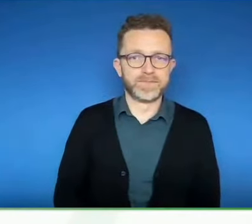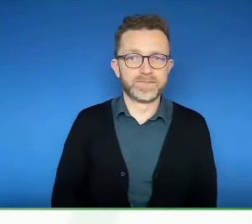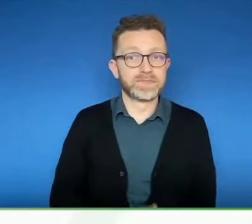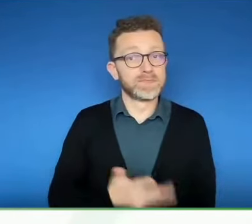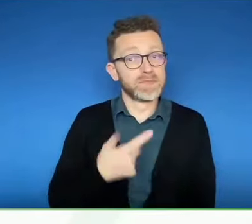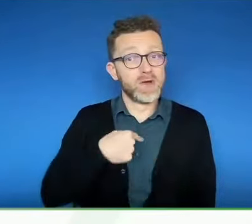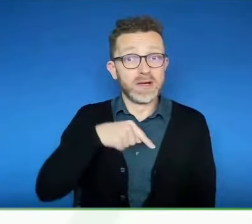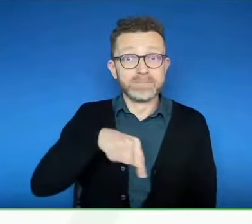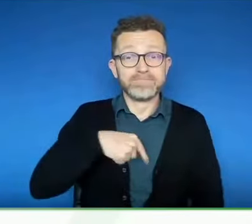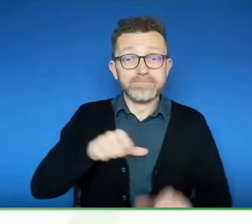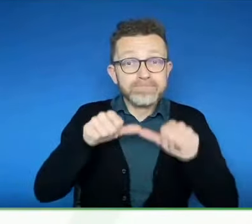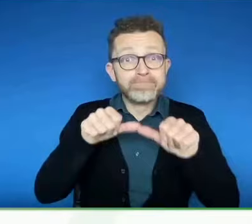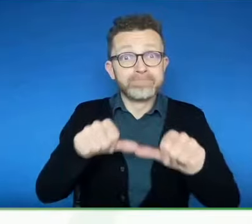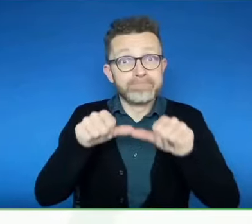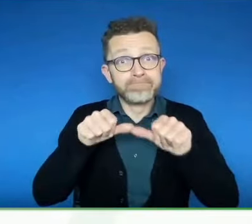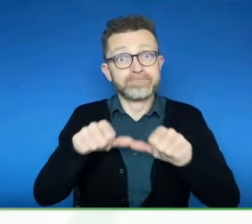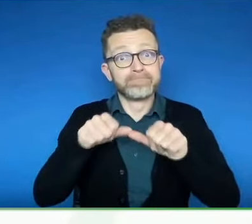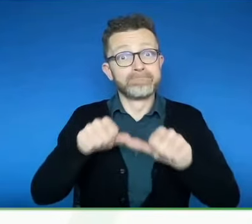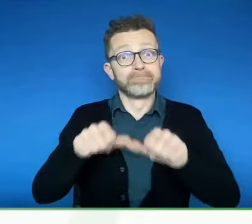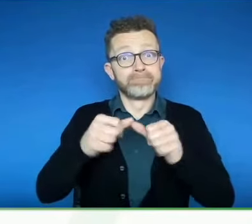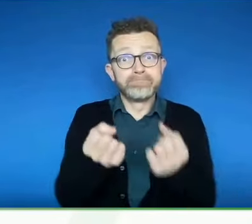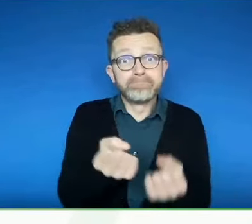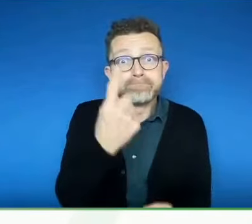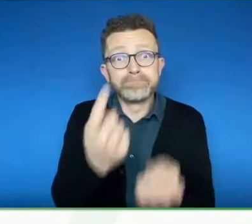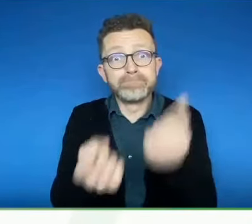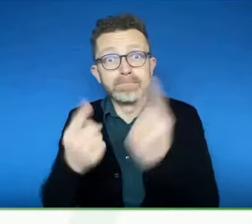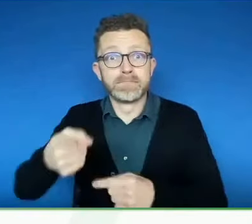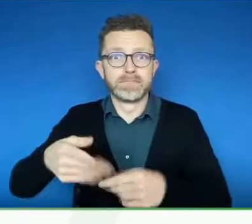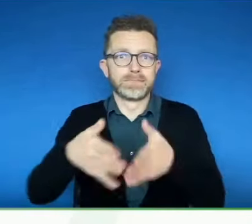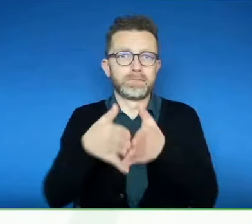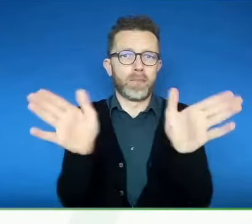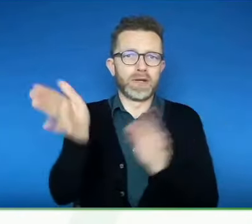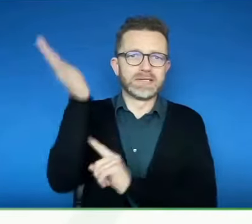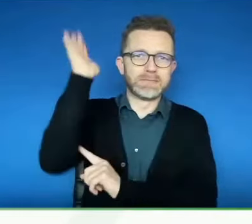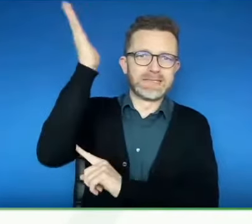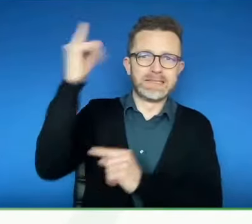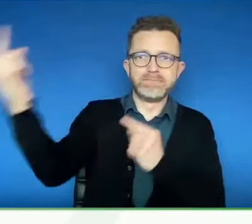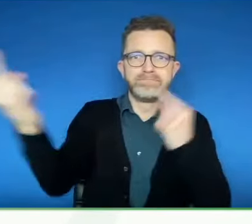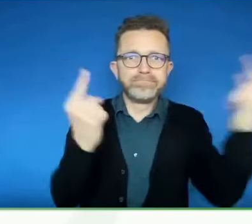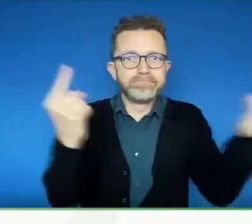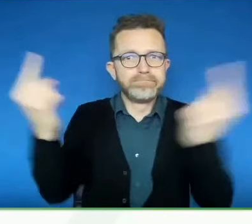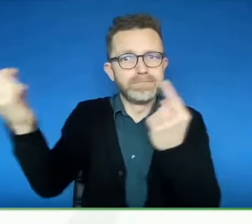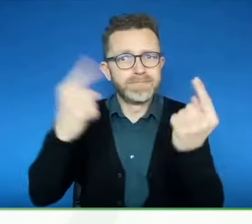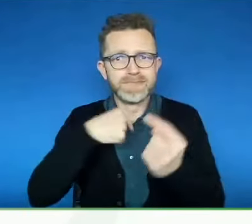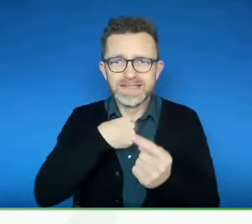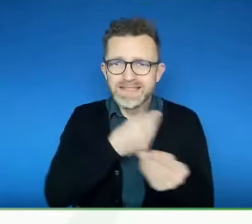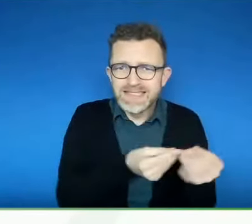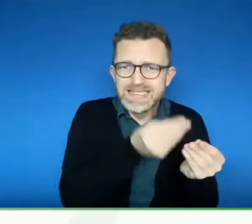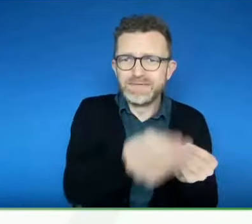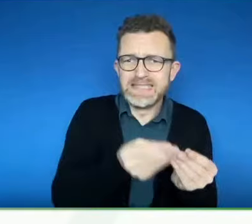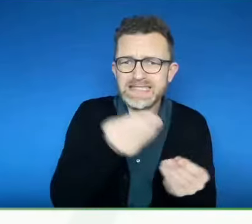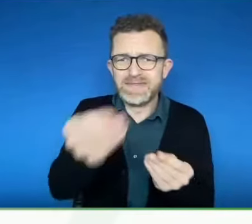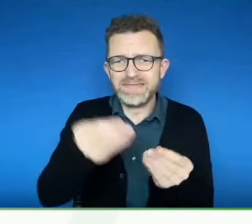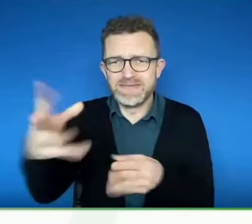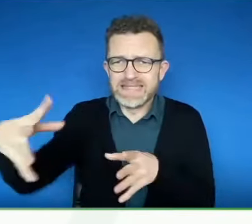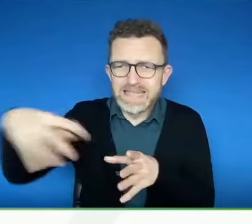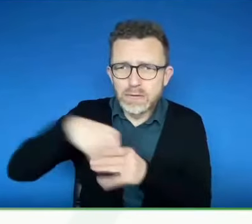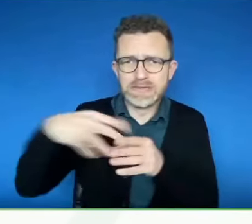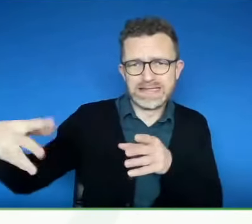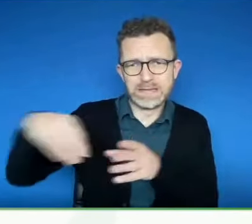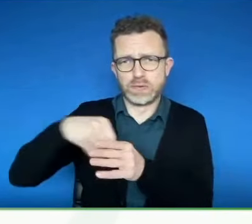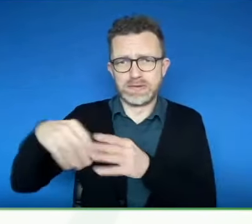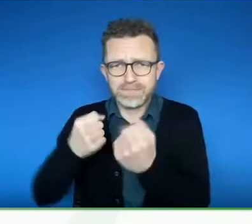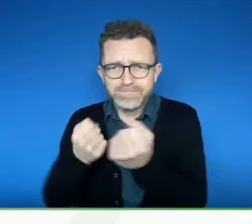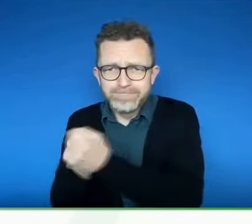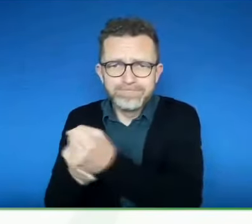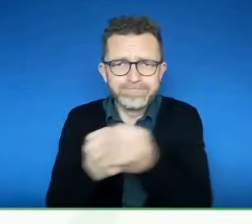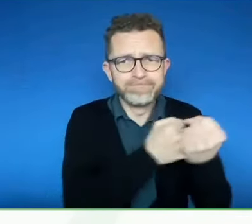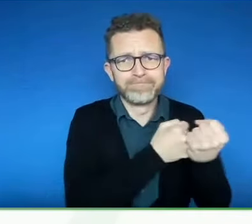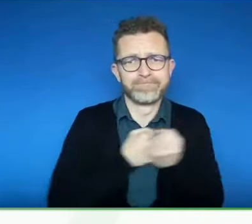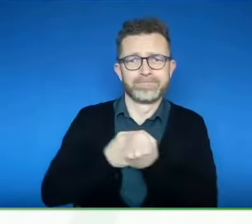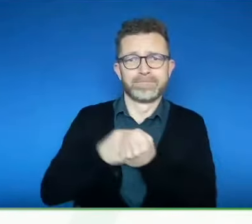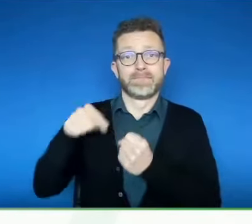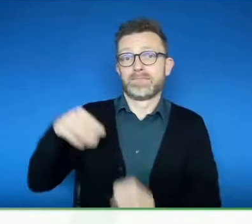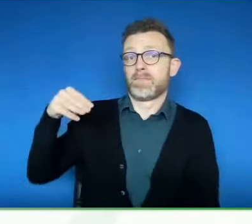In this picture you will find one of the pictures is the group